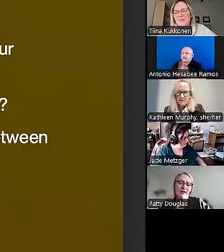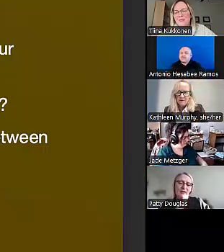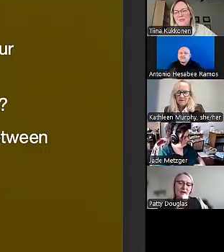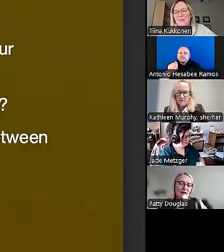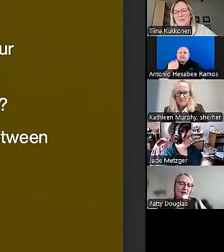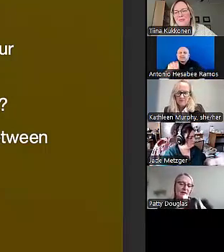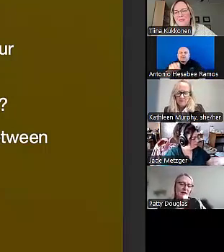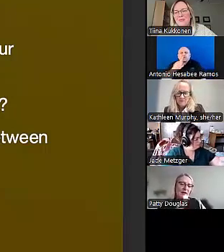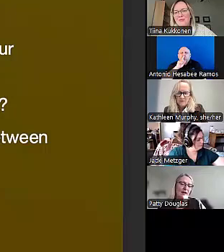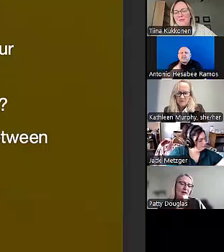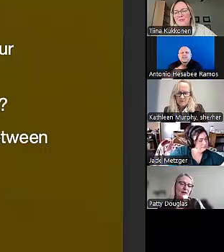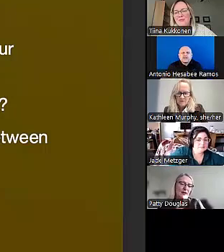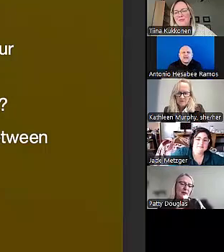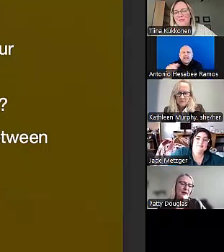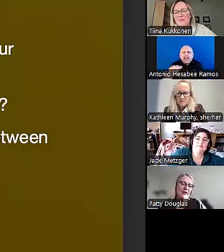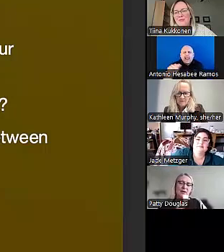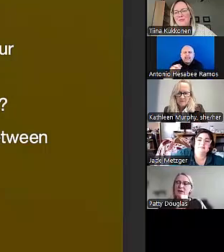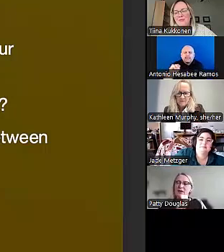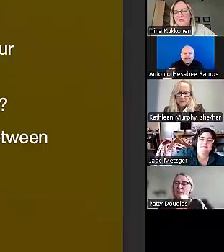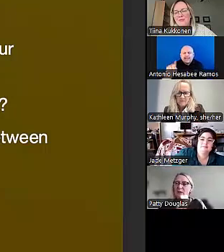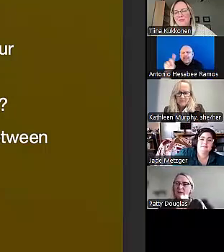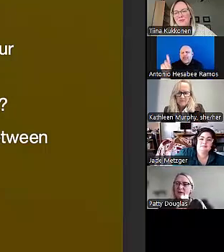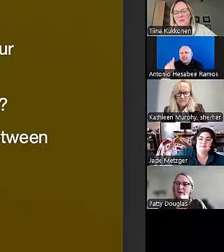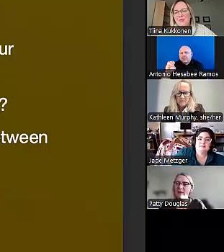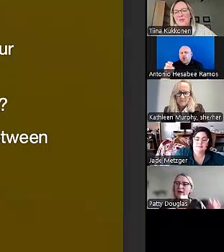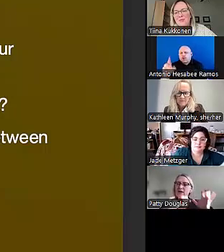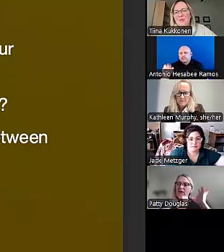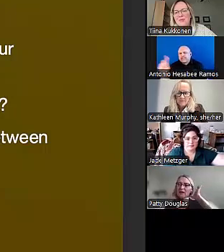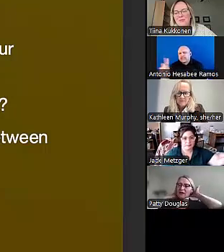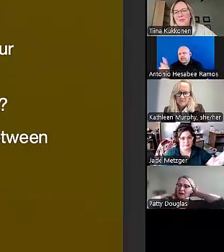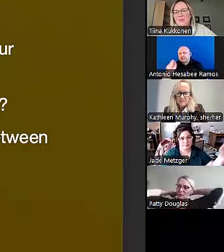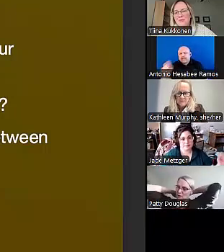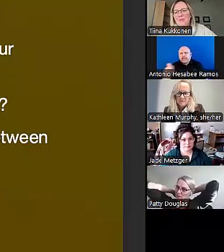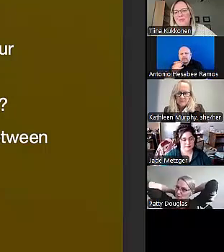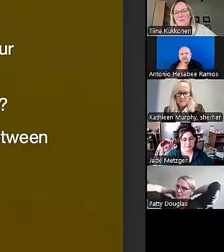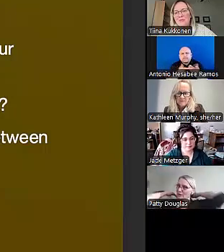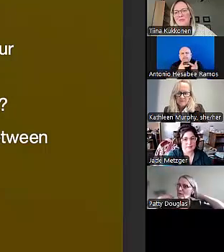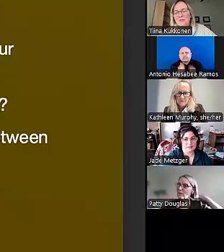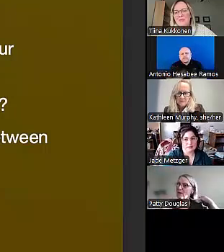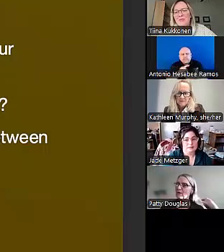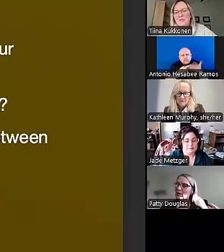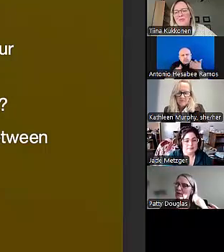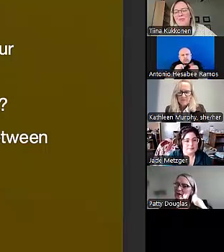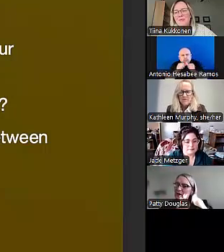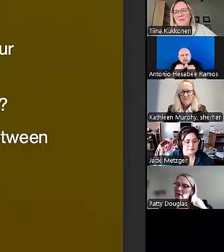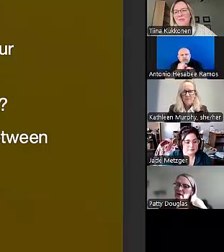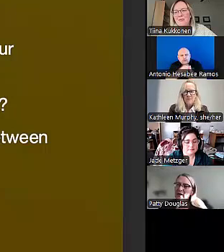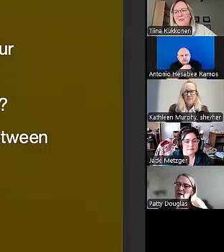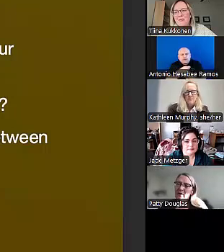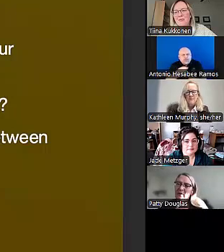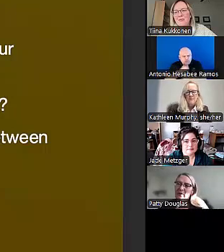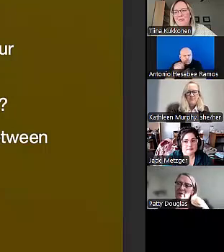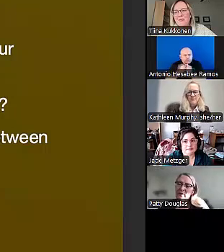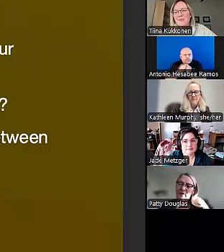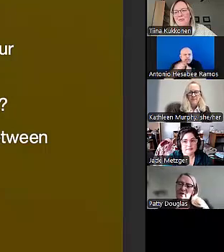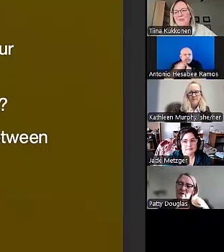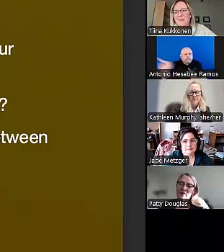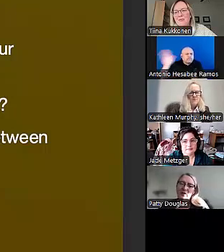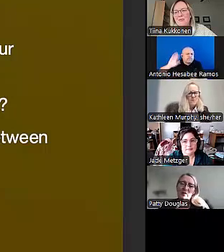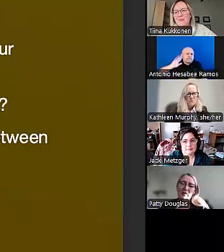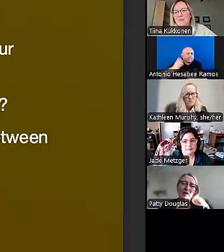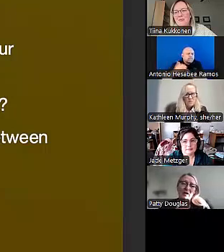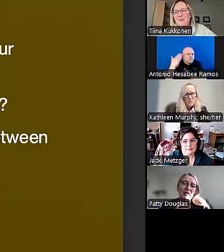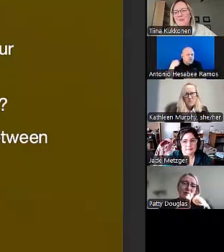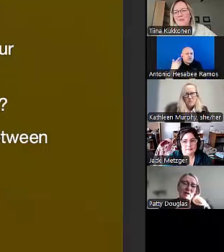a really lovely arts-based continuum of impacts that I've worked with before. So I would highly